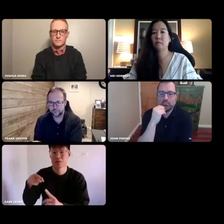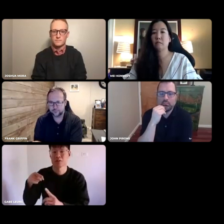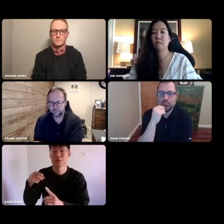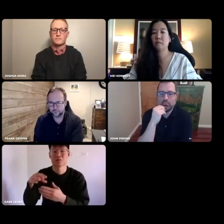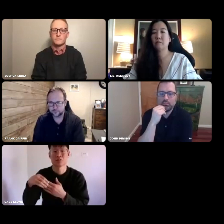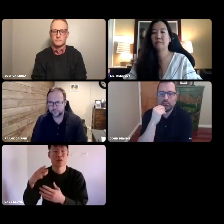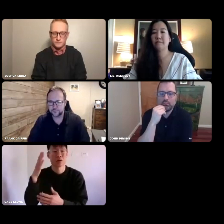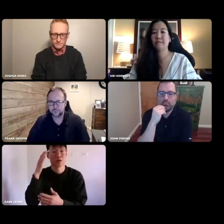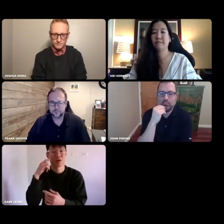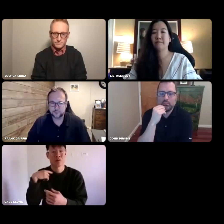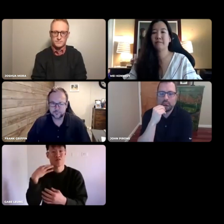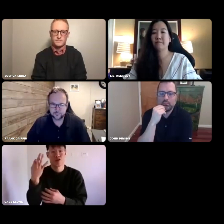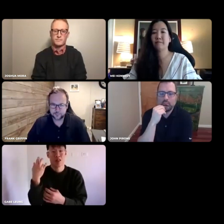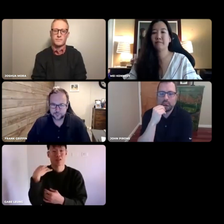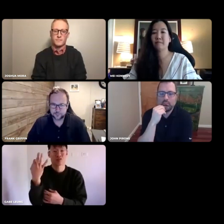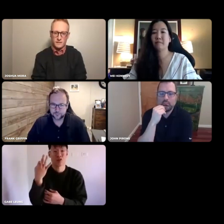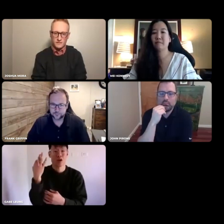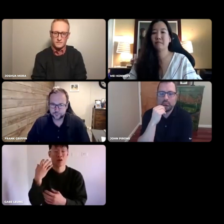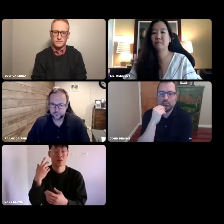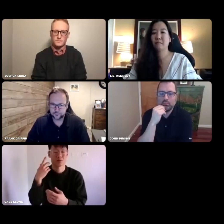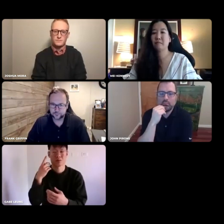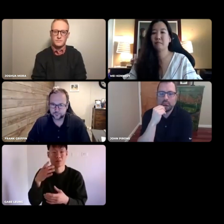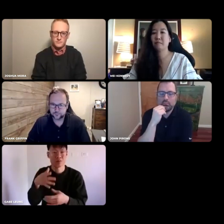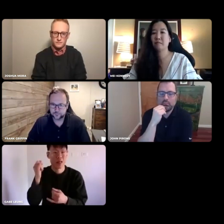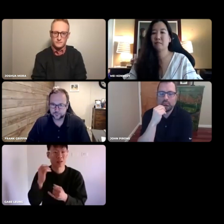Along with that is flexibility.